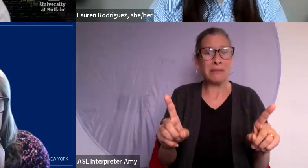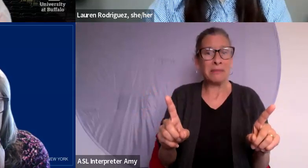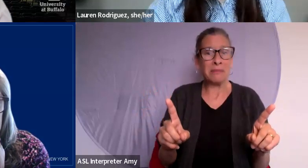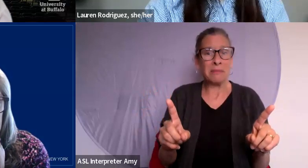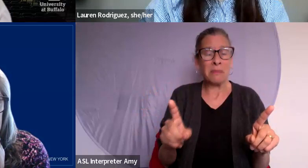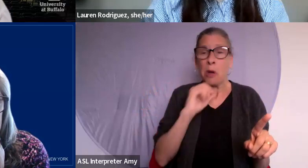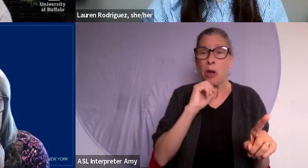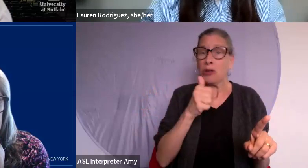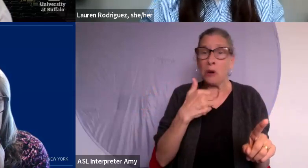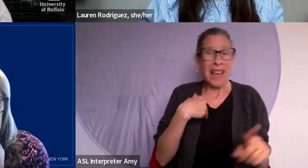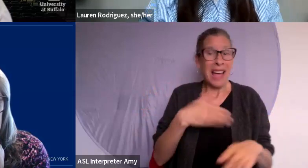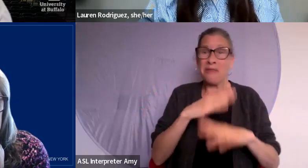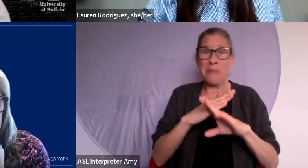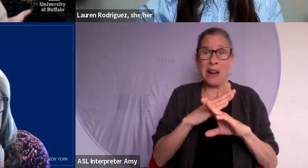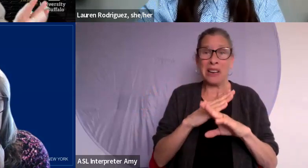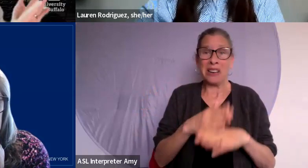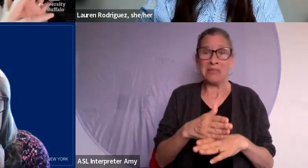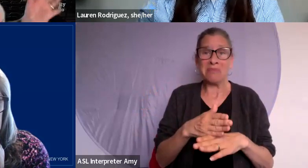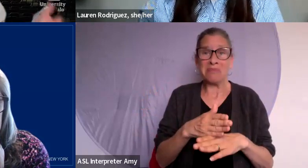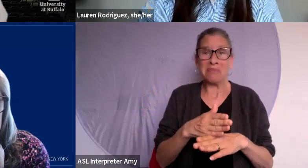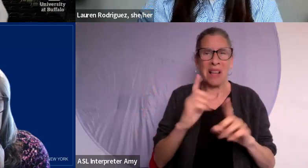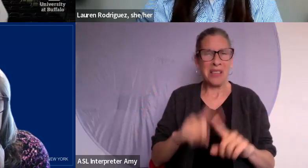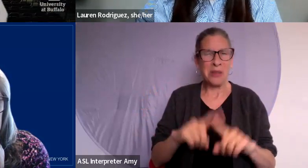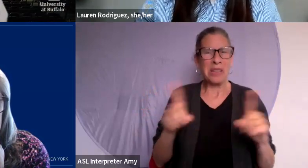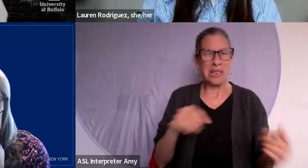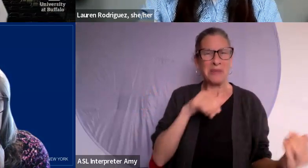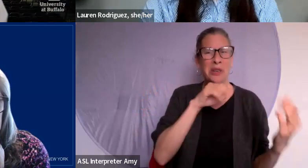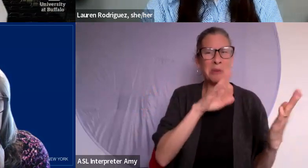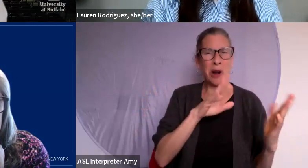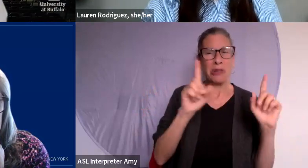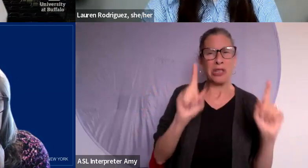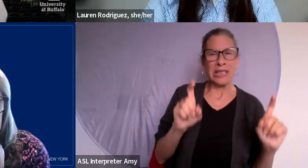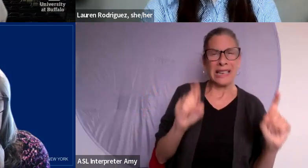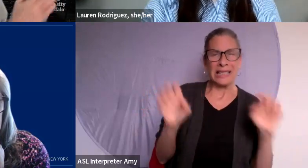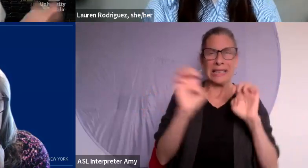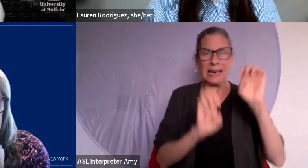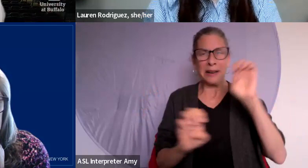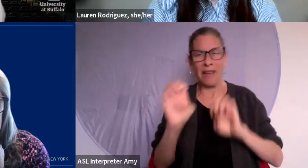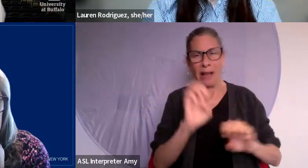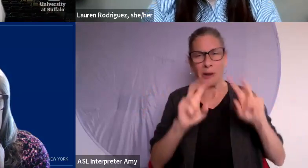present that much of a barrier. So it's a little bit different approach to testing and evaluating to look at it through